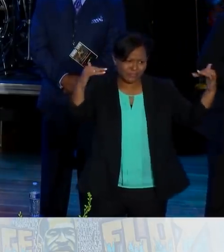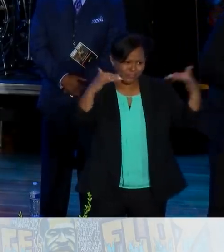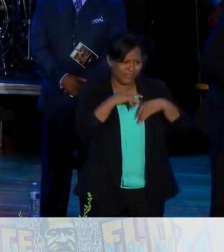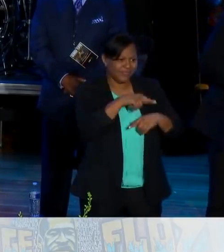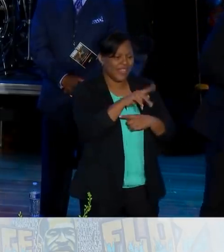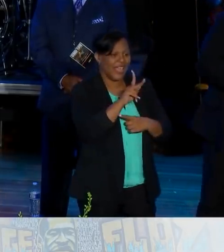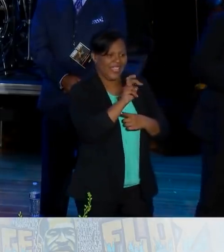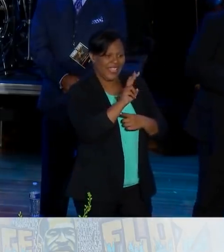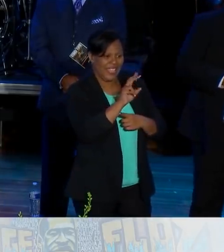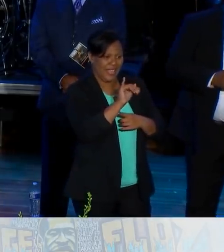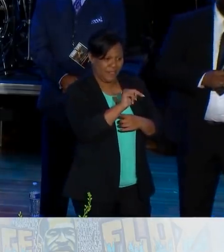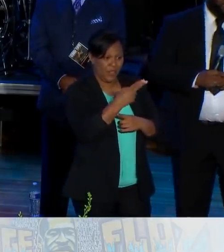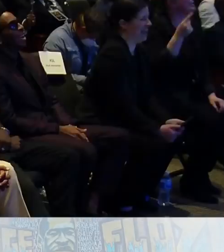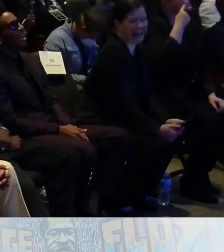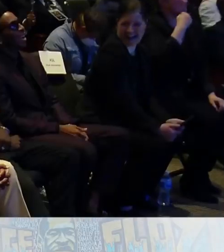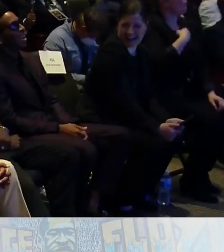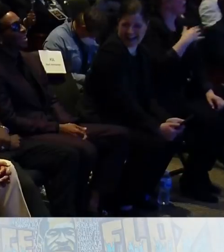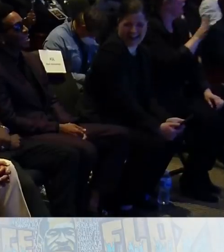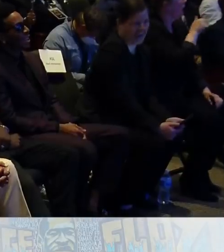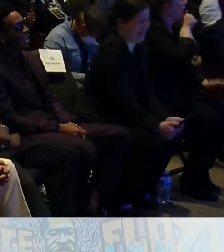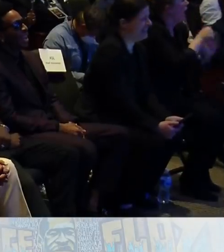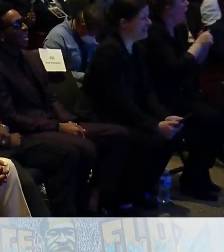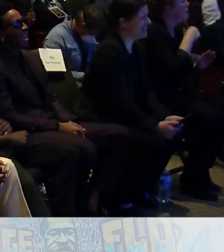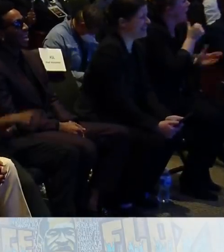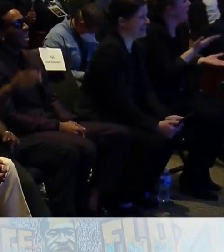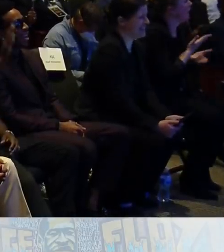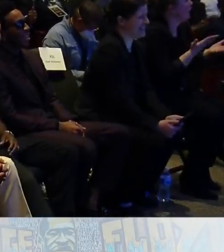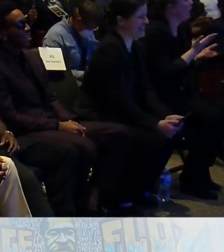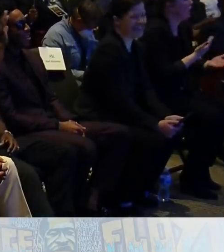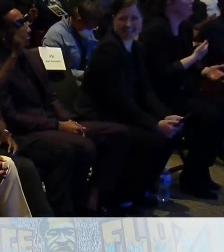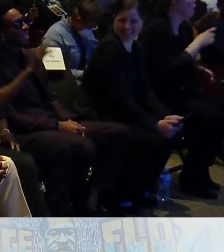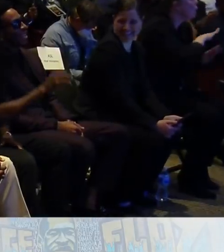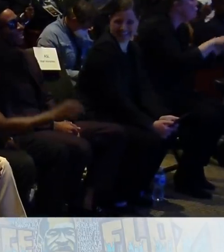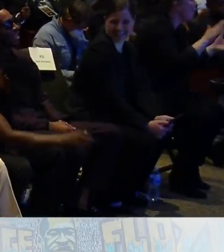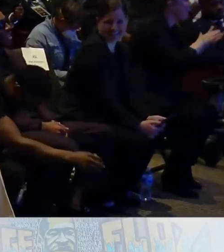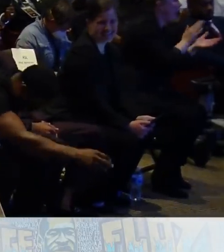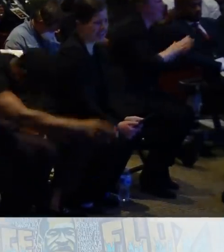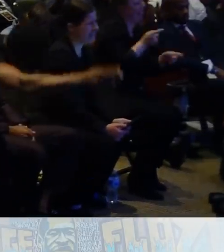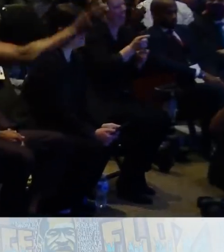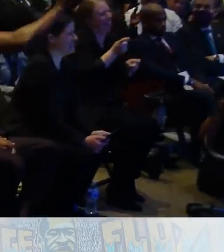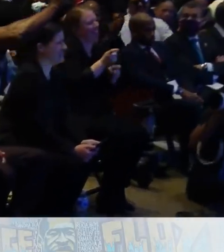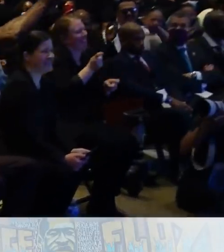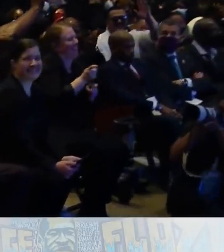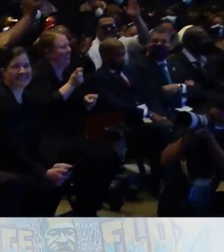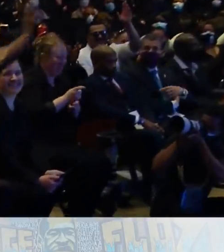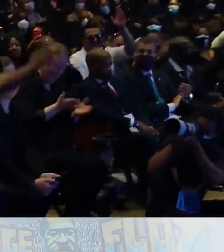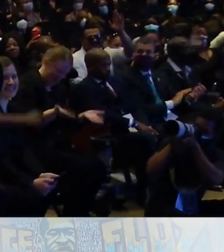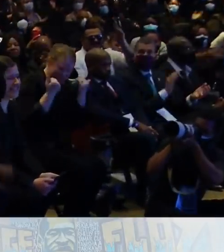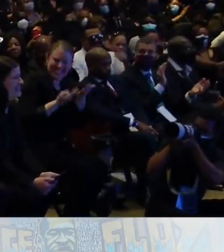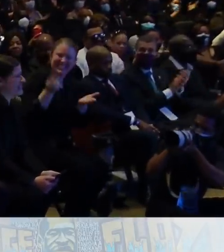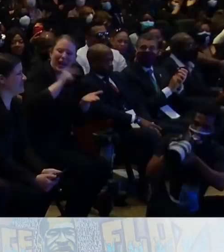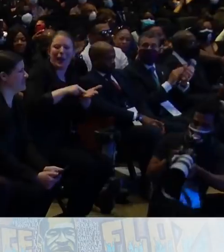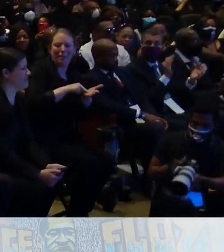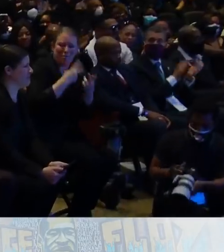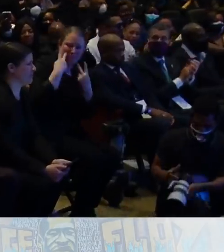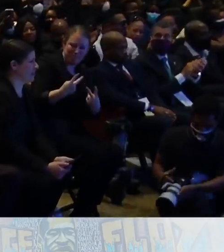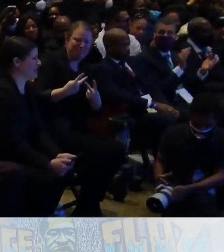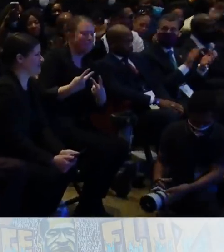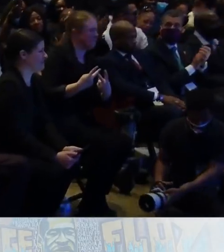I WANT TO THANK, I WANT TO THANK FROM THE ENTERTAINMENT WORLD, KEVIN HART. HE TOLD ME DON'T MENTION THIS,